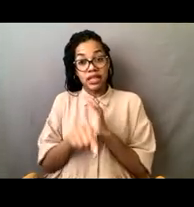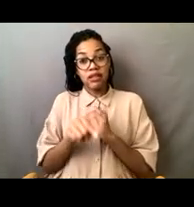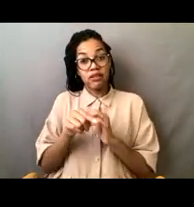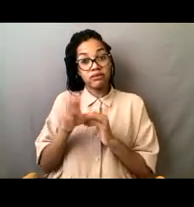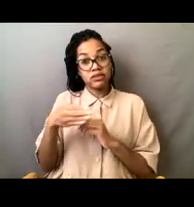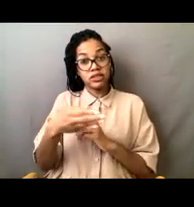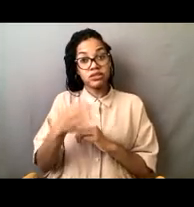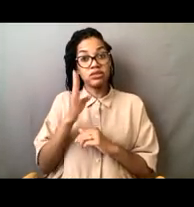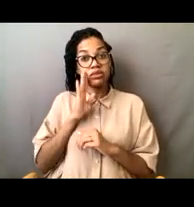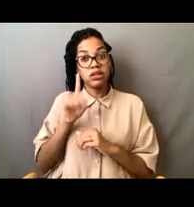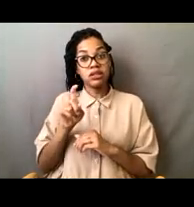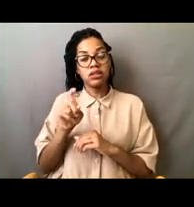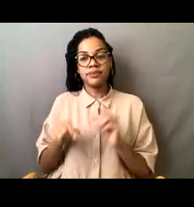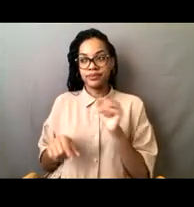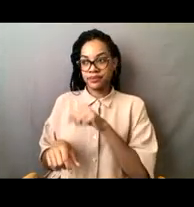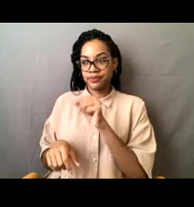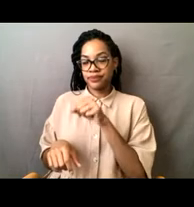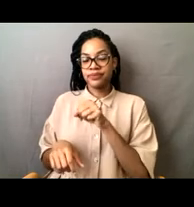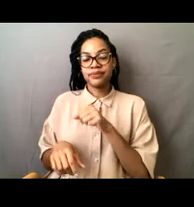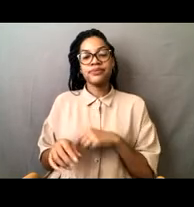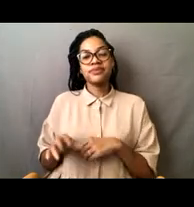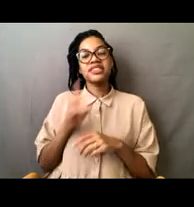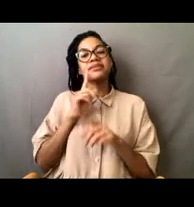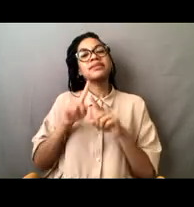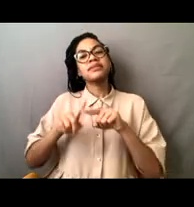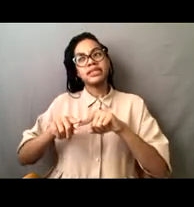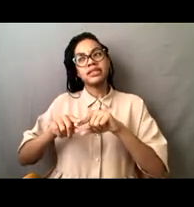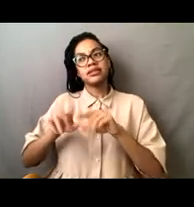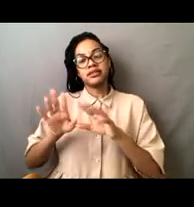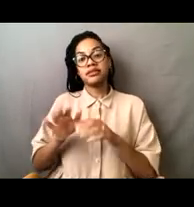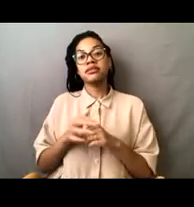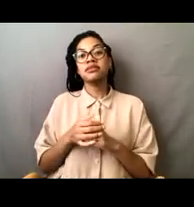So, and it all kind of depends, right? So, because it's a parasitic relationship,